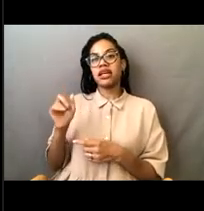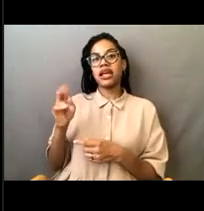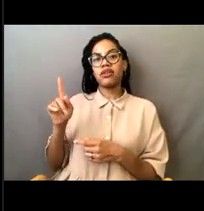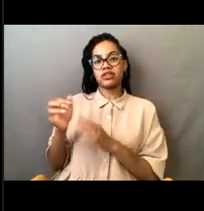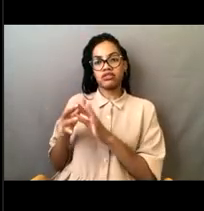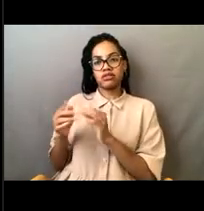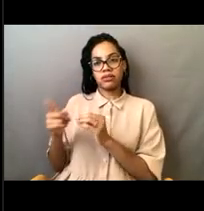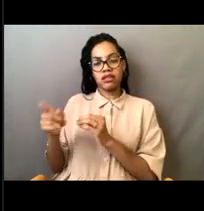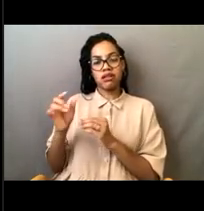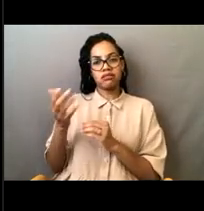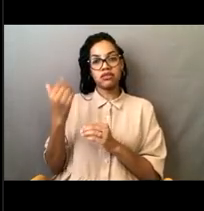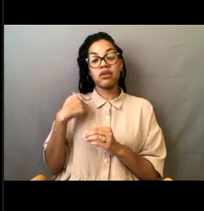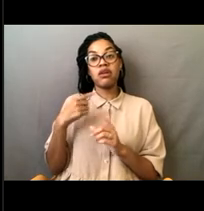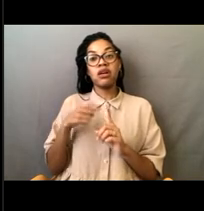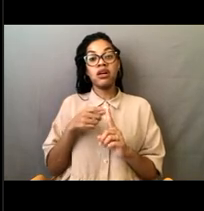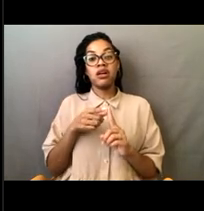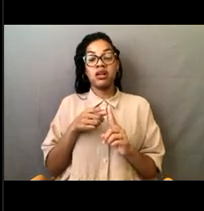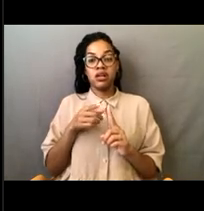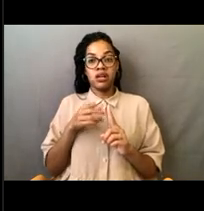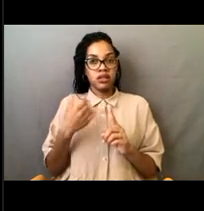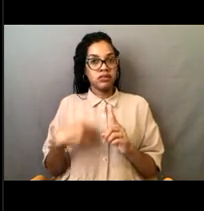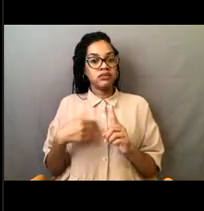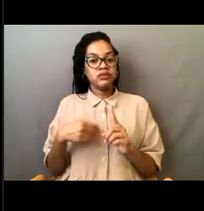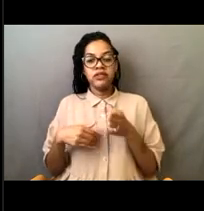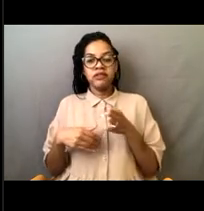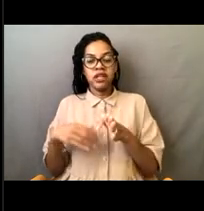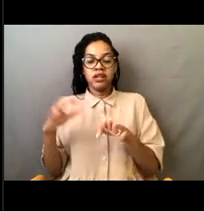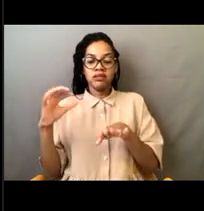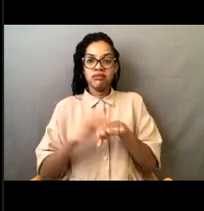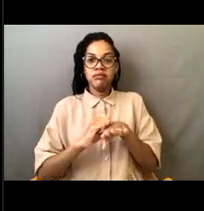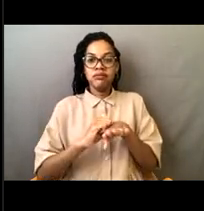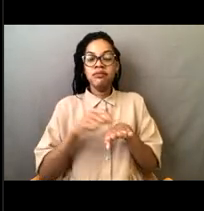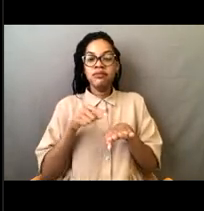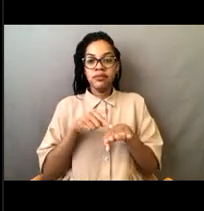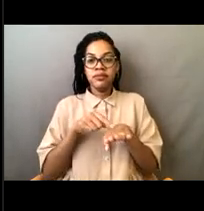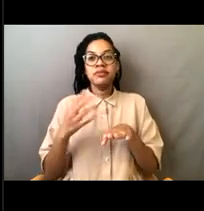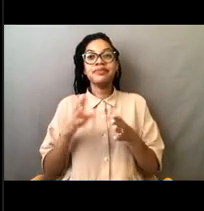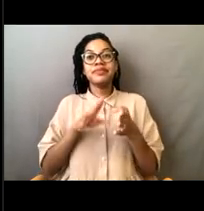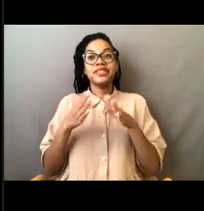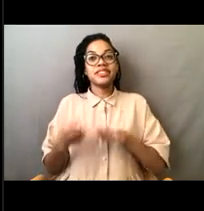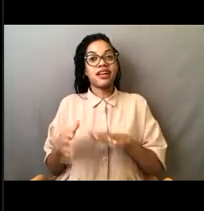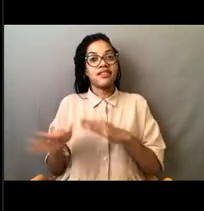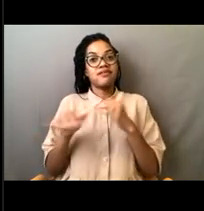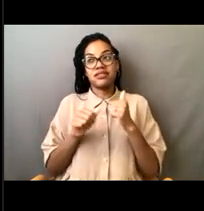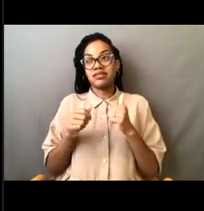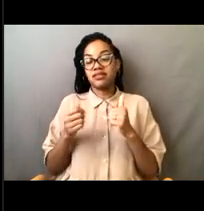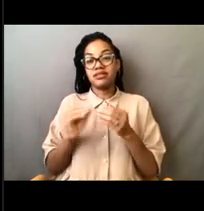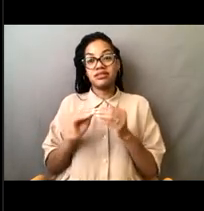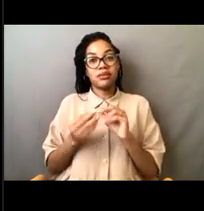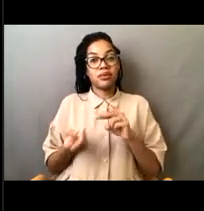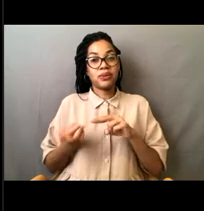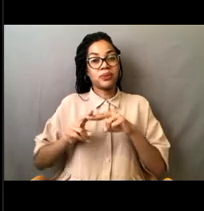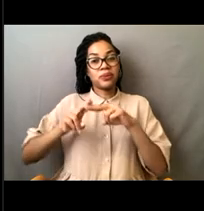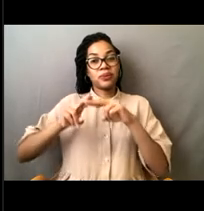lamprey mortality was very, very high. But we have new kind of regulations